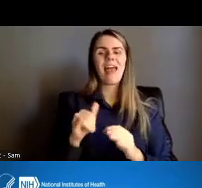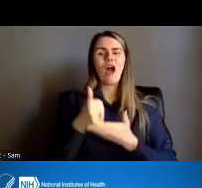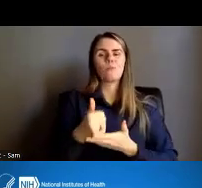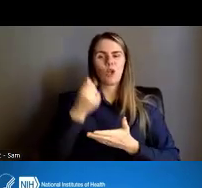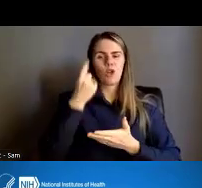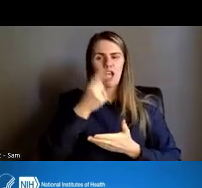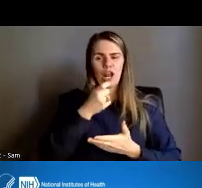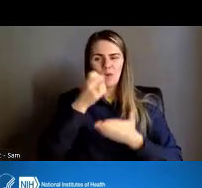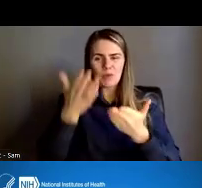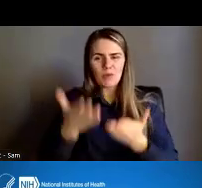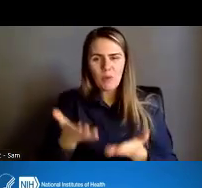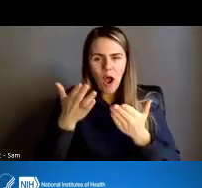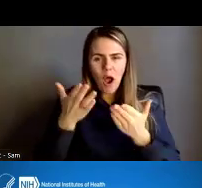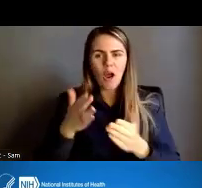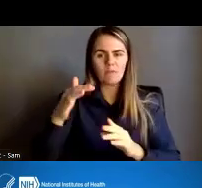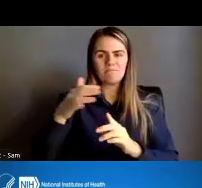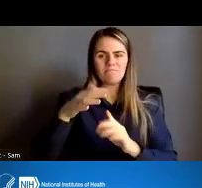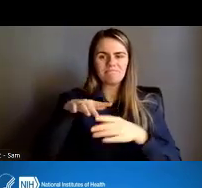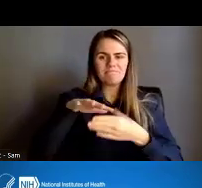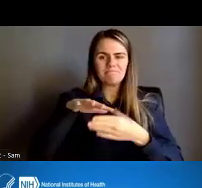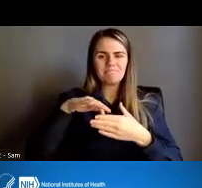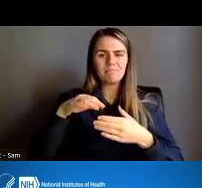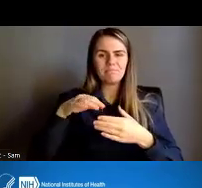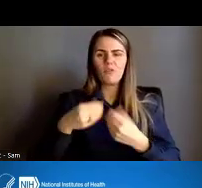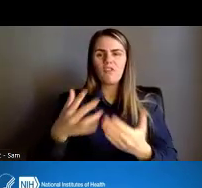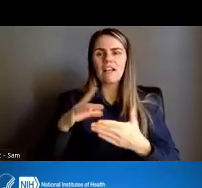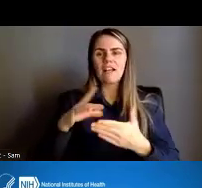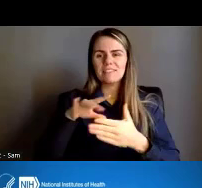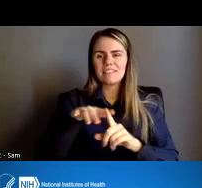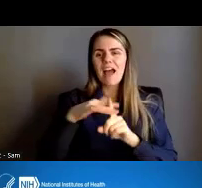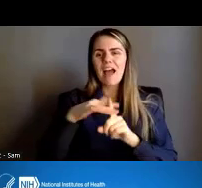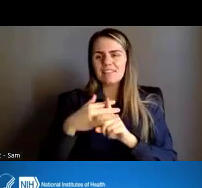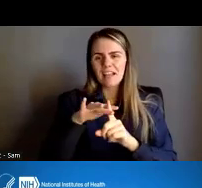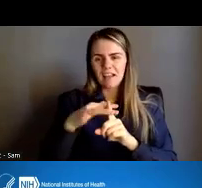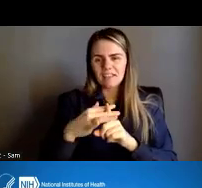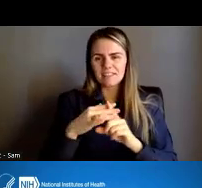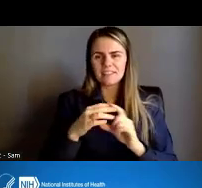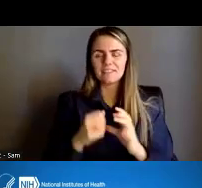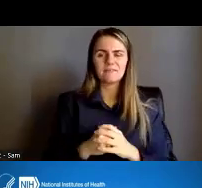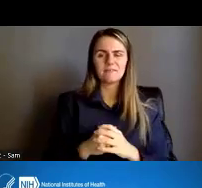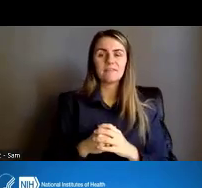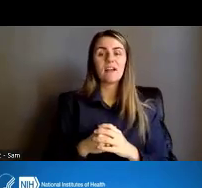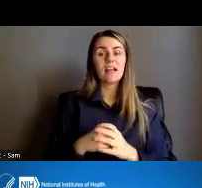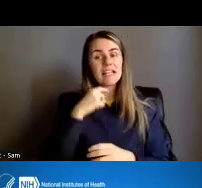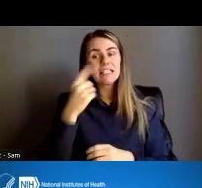is going to be June 5th or February 5th,"